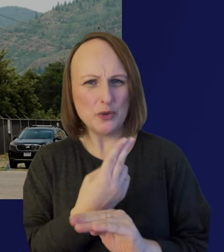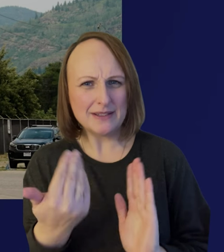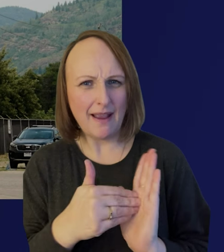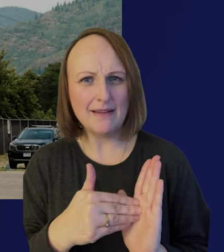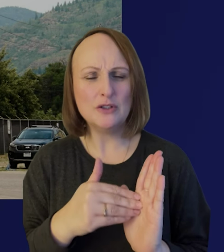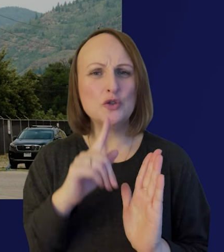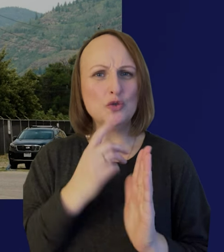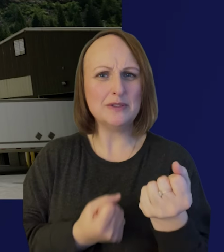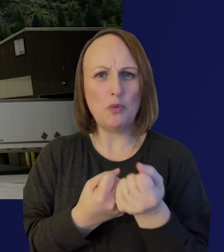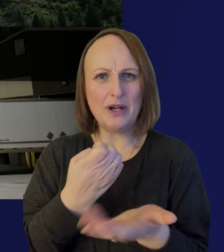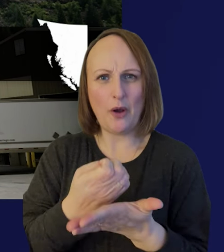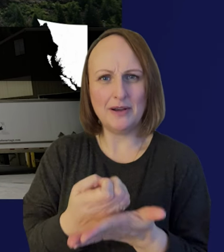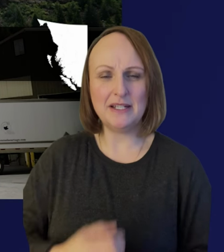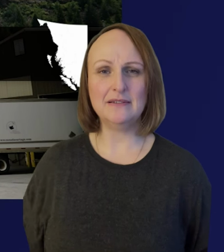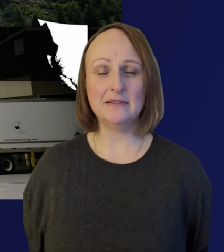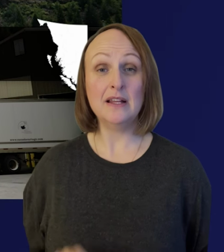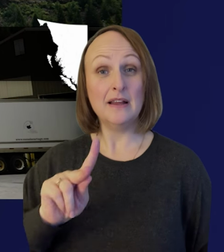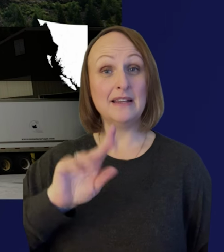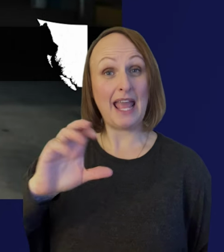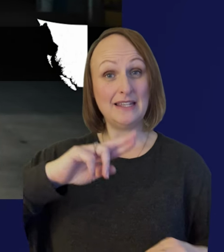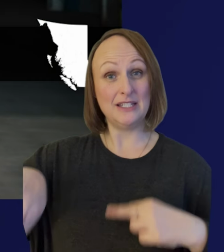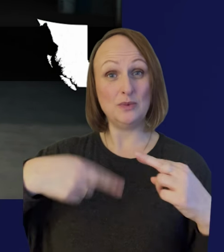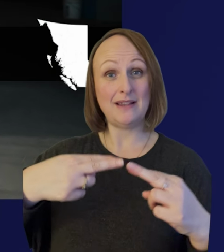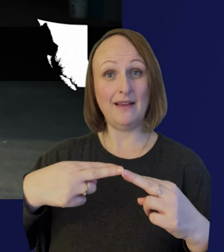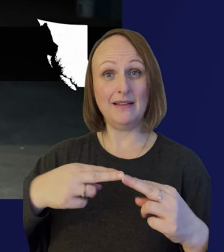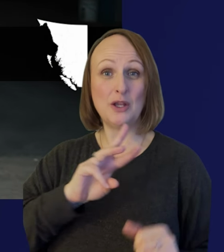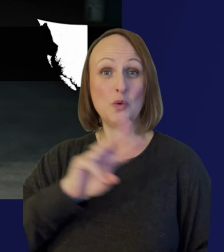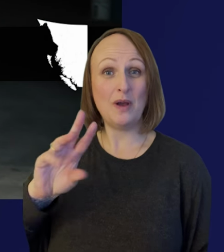(ROBERT): KC Recycling is Western Canada and the Pacific Northwest's